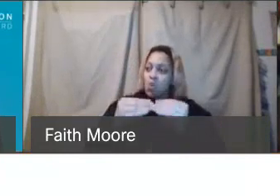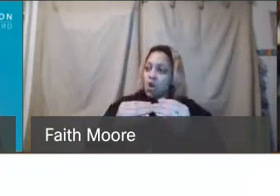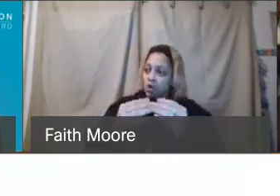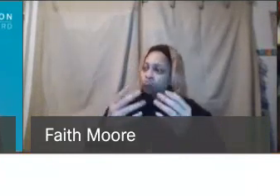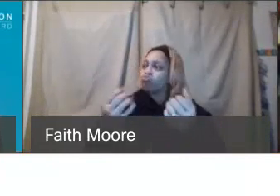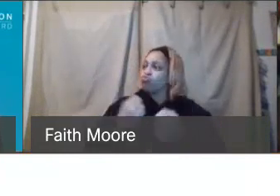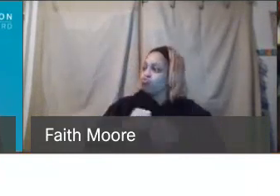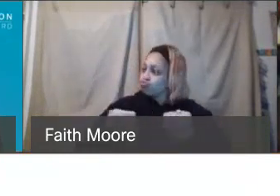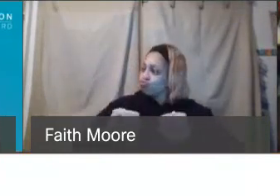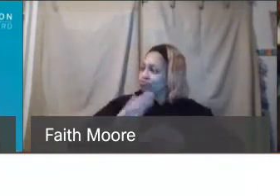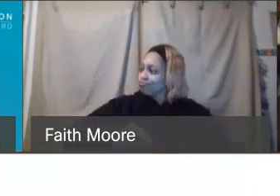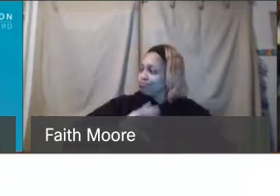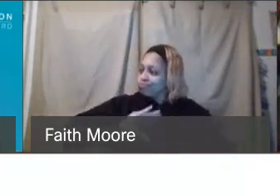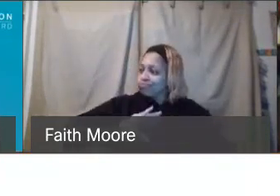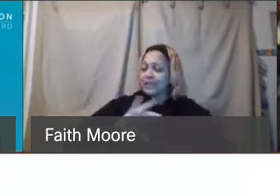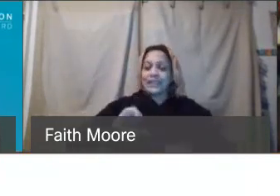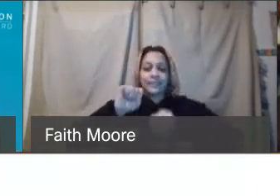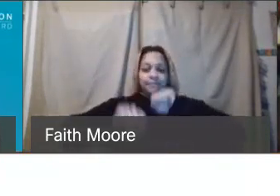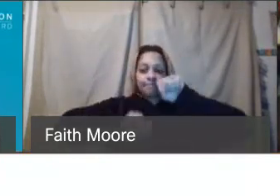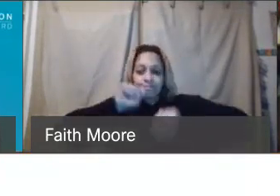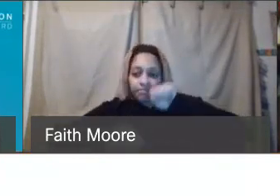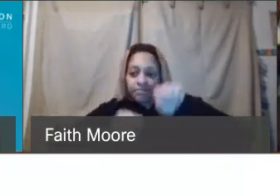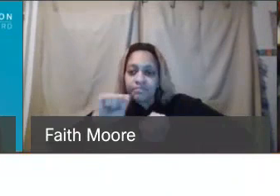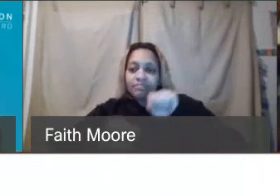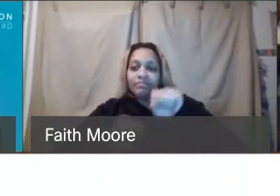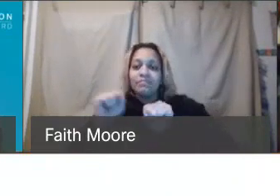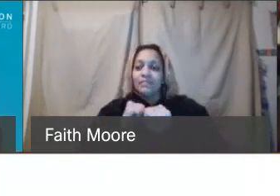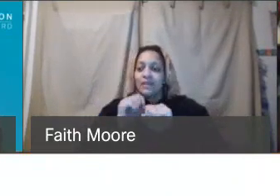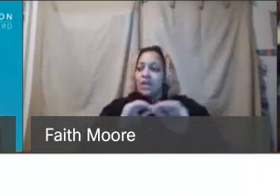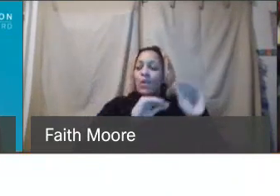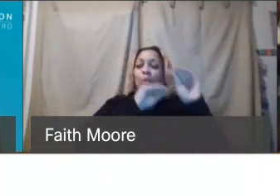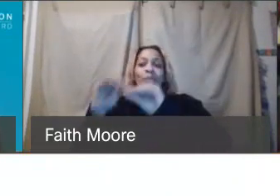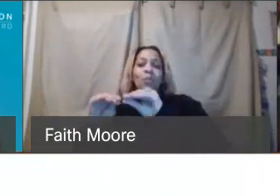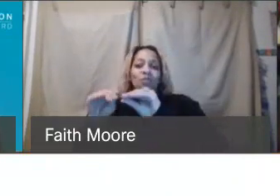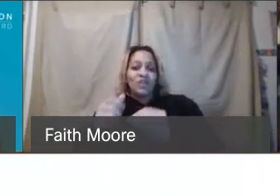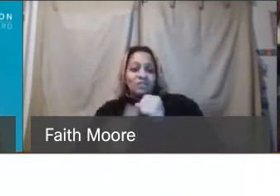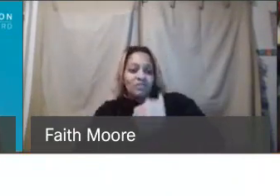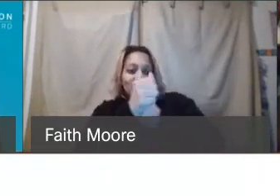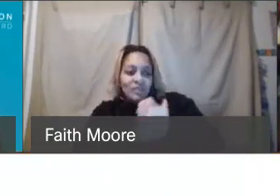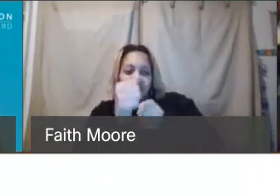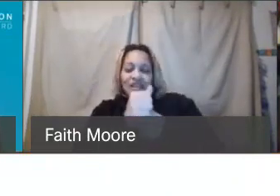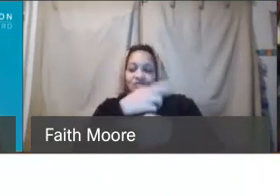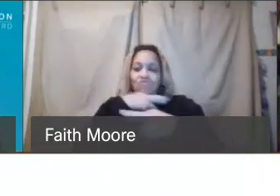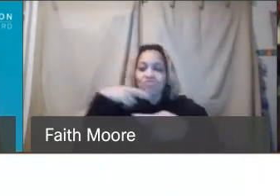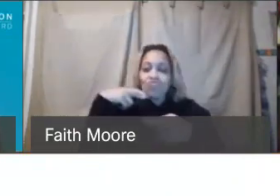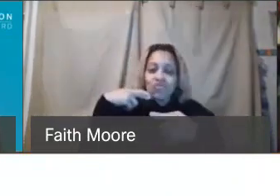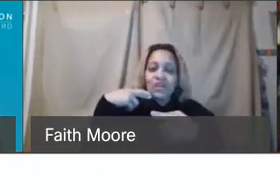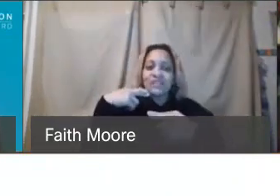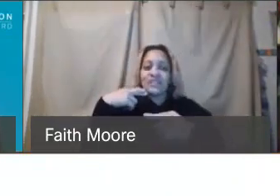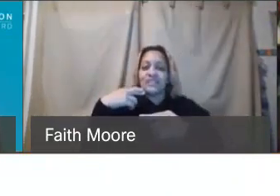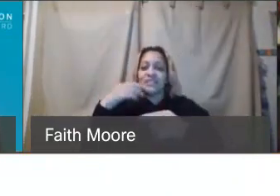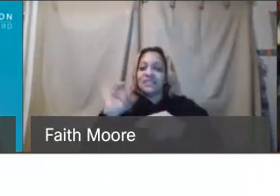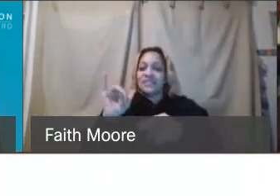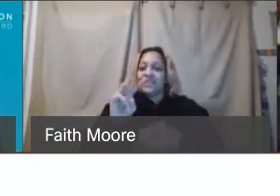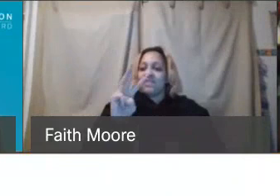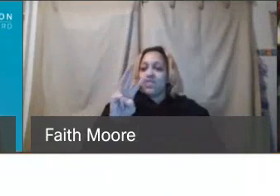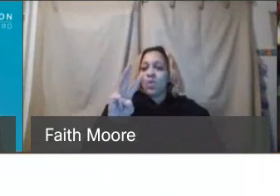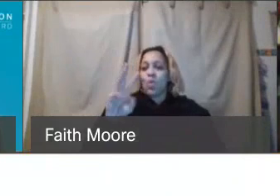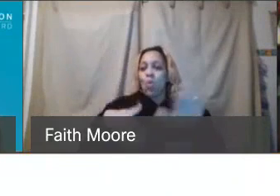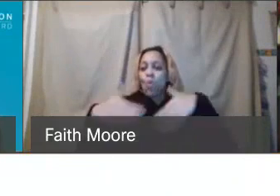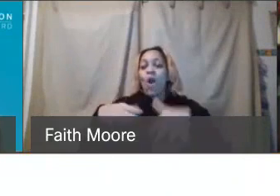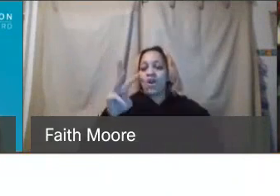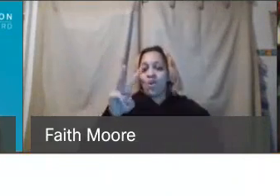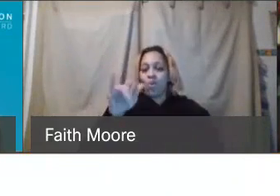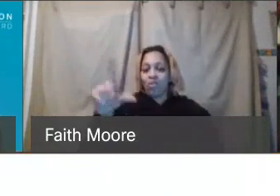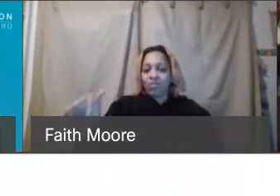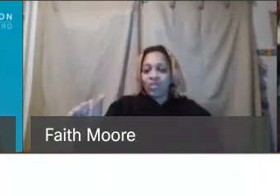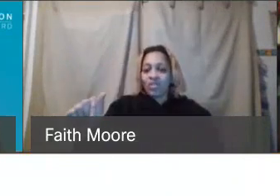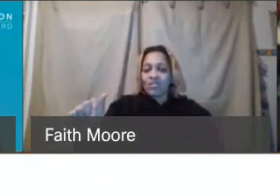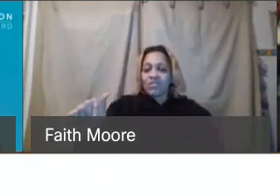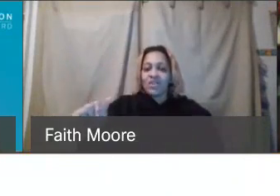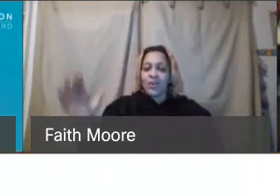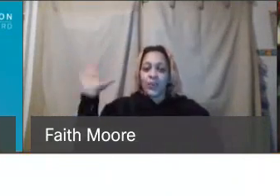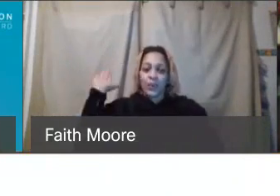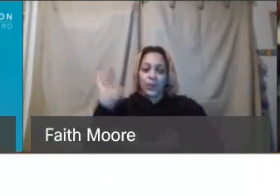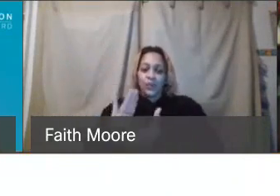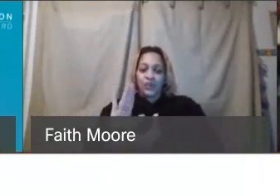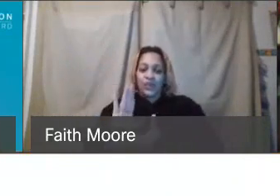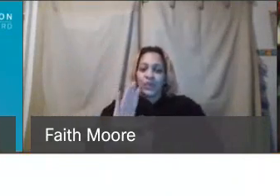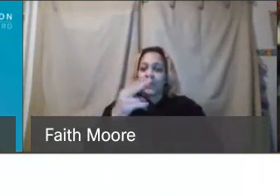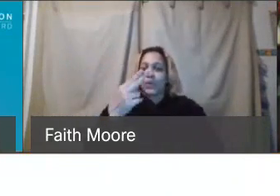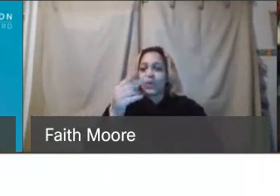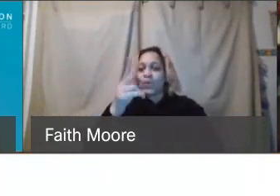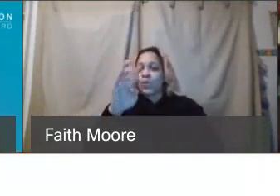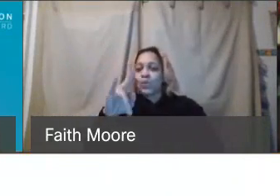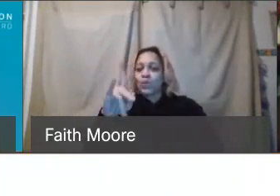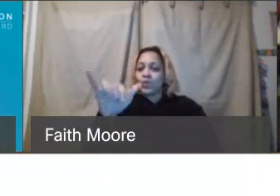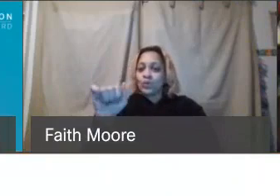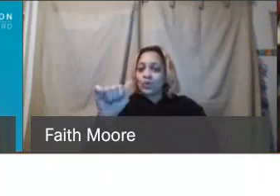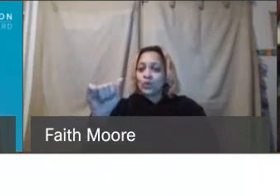She will be moved off of the potential conflicts with people walking like Walker Willie by being in a designated unclear lane and there are fewer hurdles and more connections to, by commuting by bicycle bicycling by filling filling in this gap.